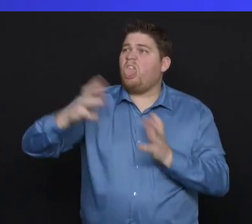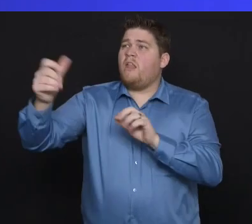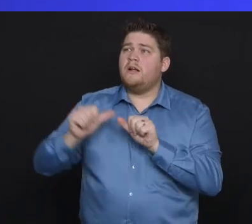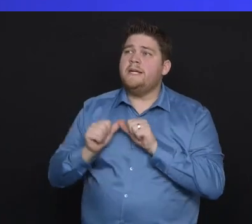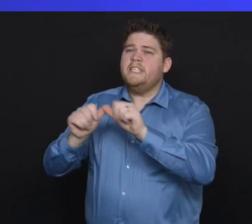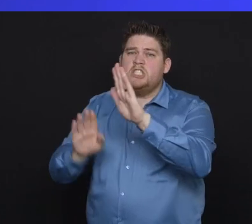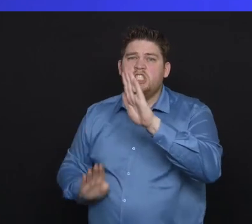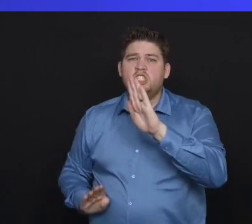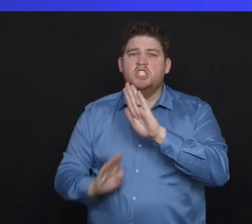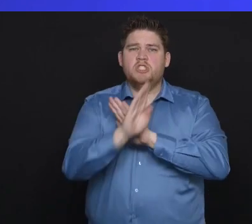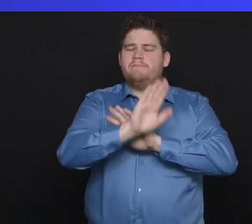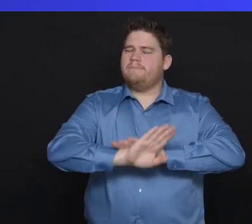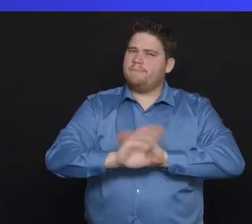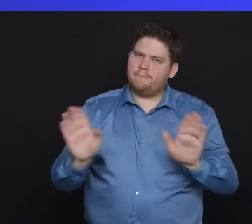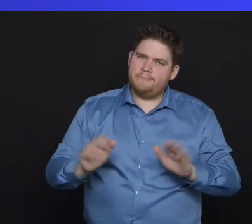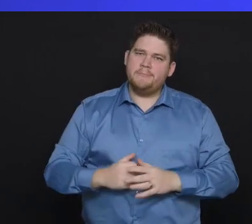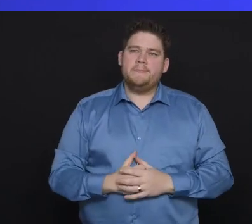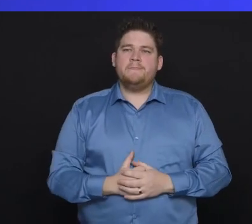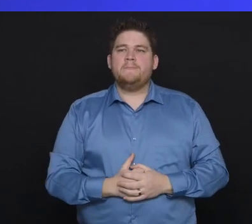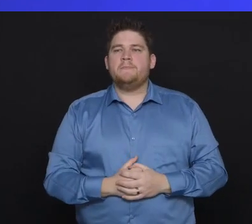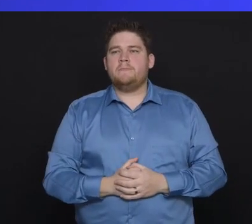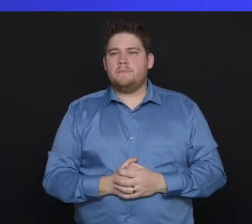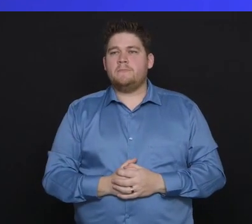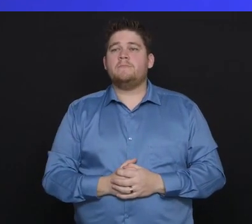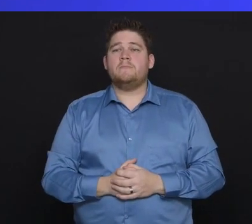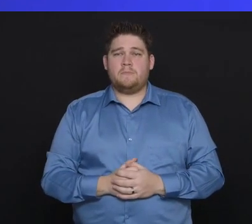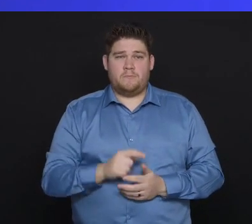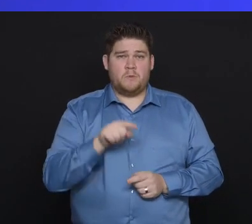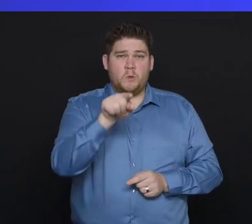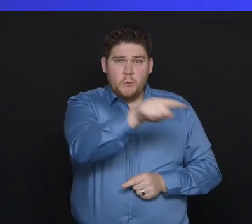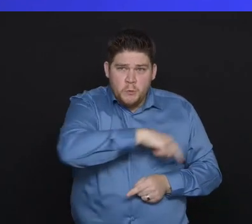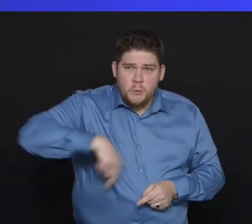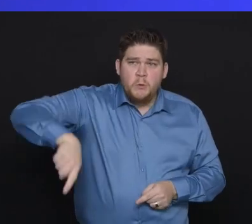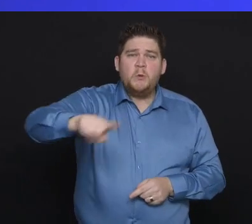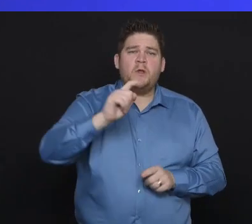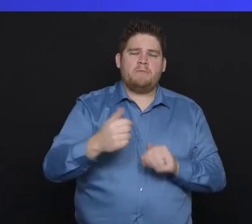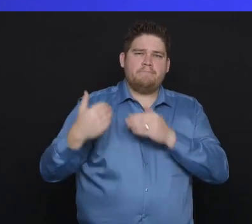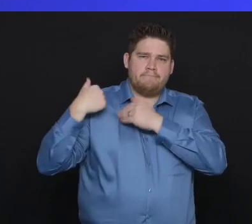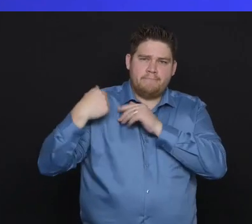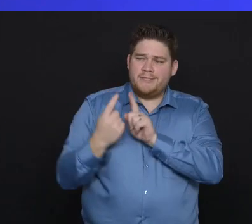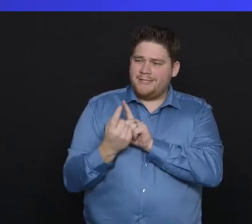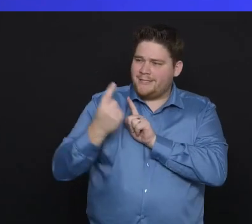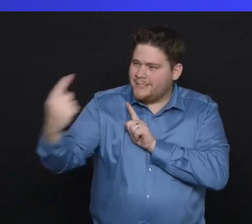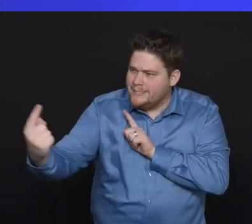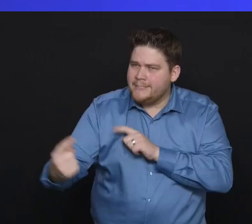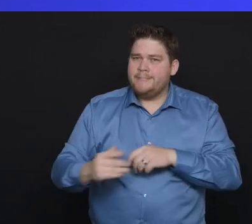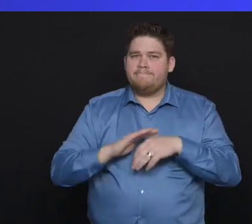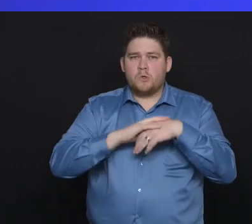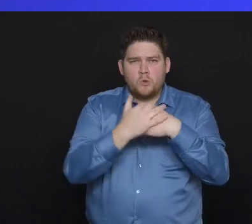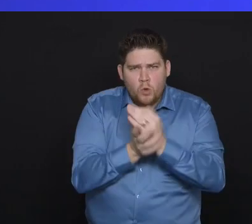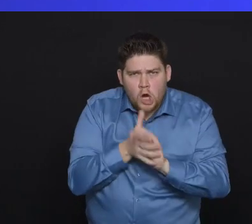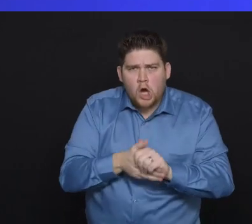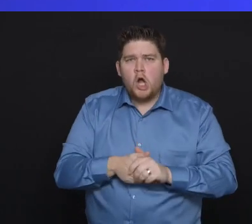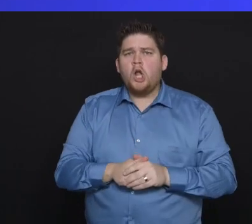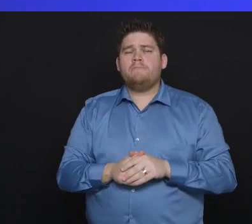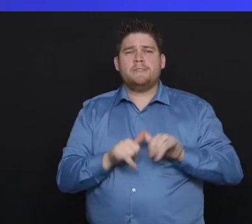that's why it's so important. It's so important for us all to take these distancing measures because it is making a difference and we needed to